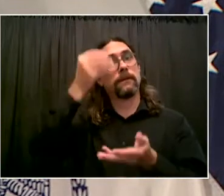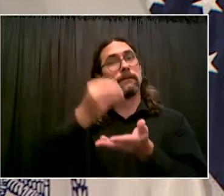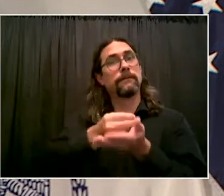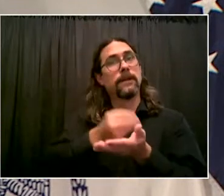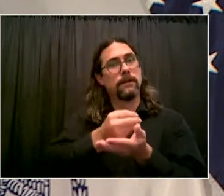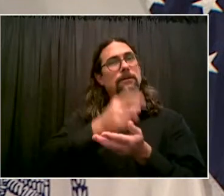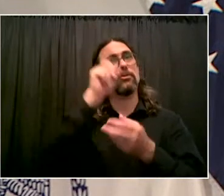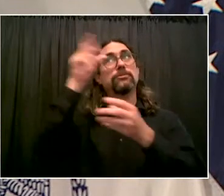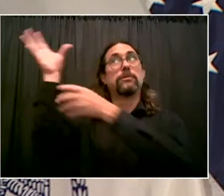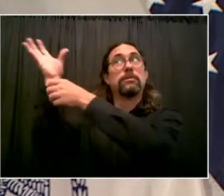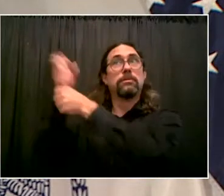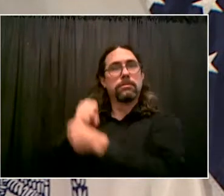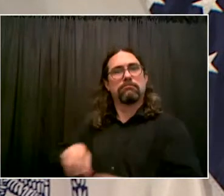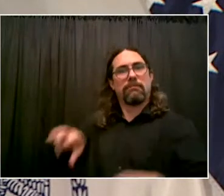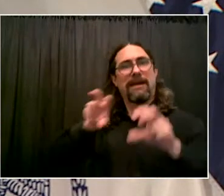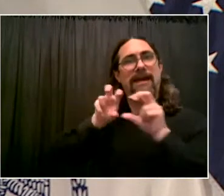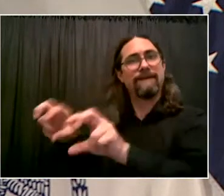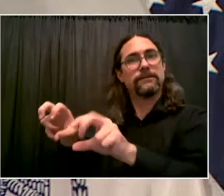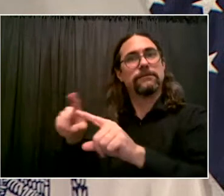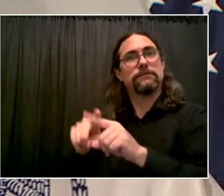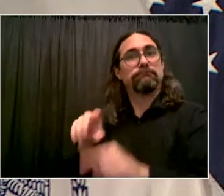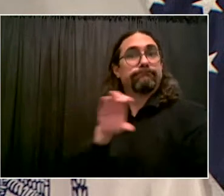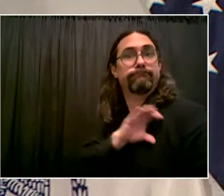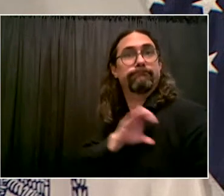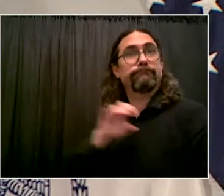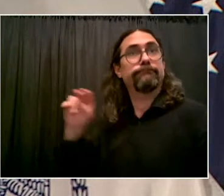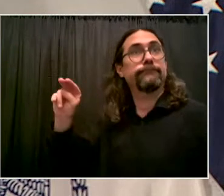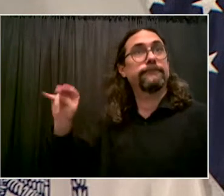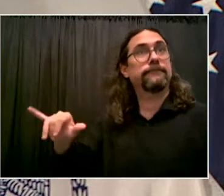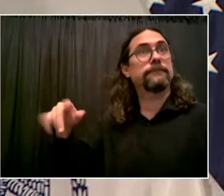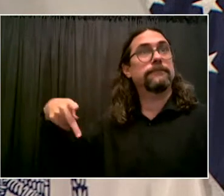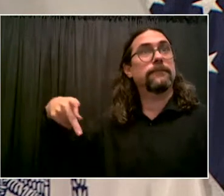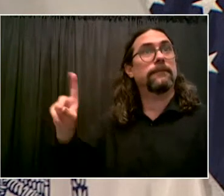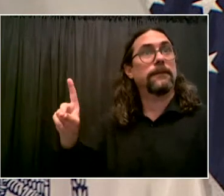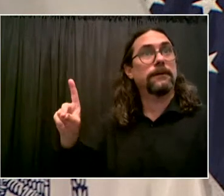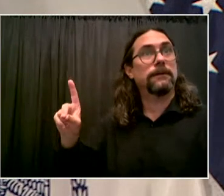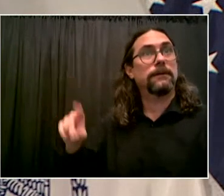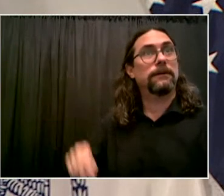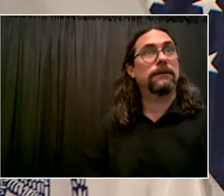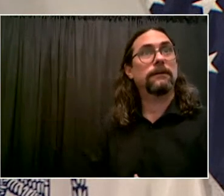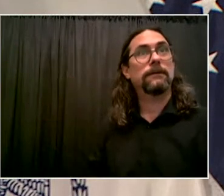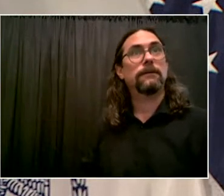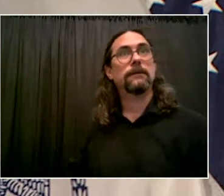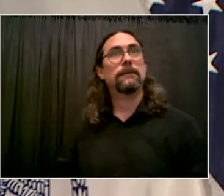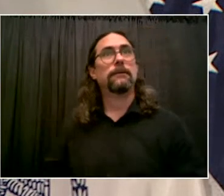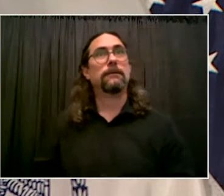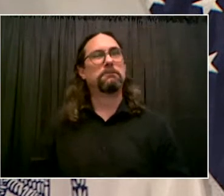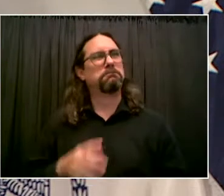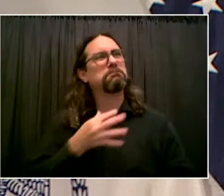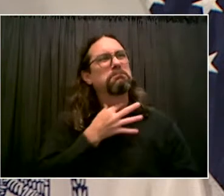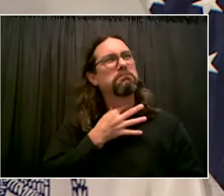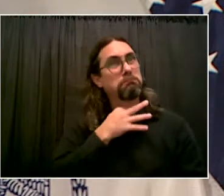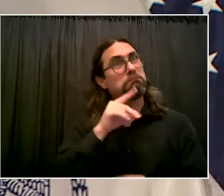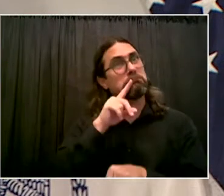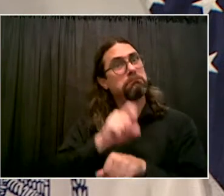WHETHER THAT IS TRUE, YOU IN YOUR OFFICEH AV E TURNED DOWN fízñ FEDERAL FUNDING